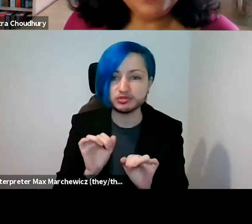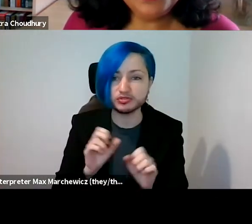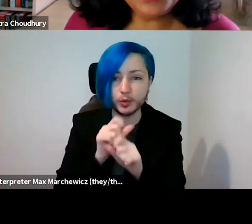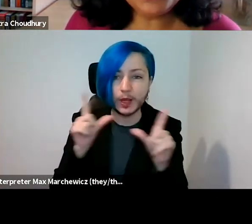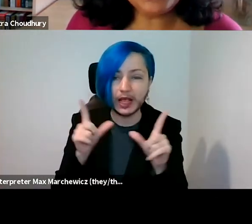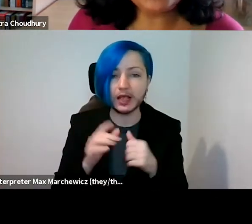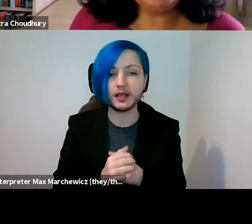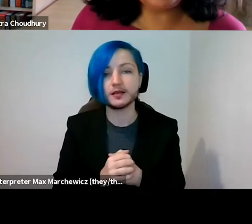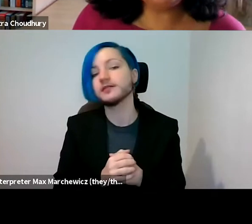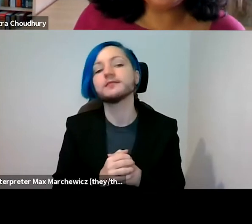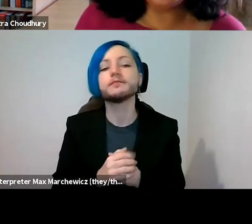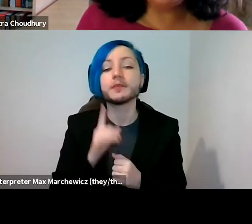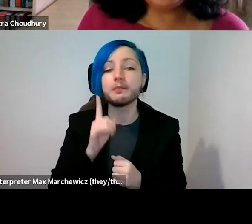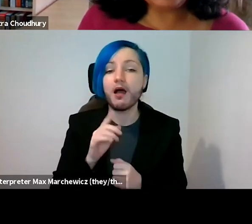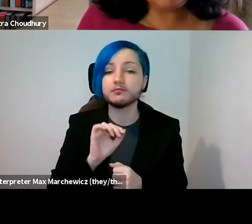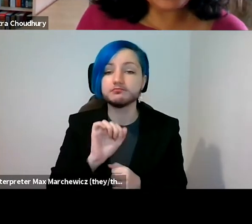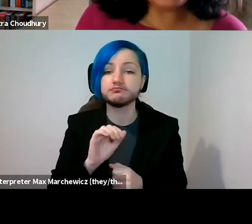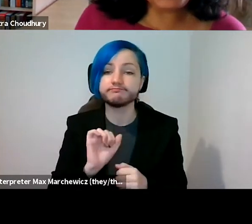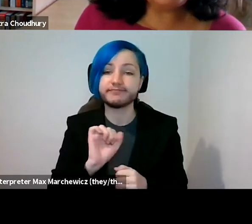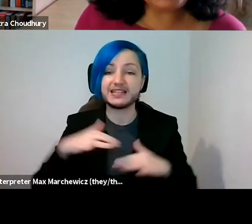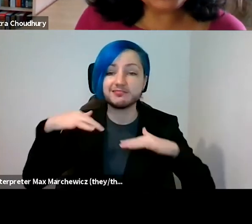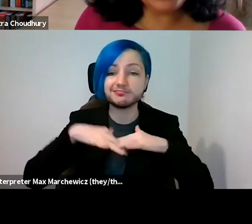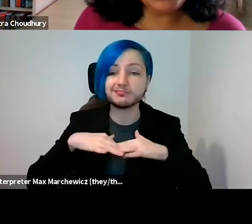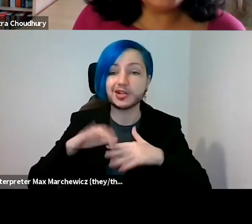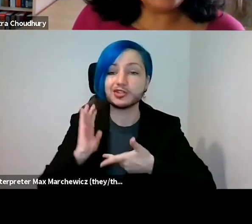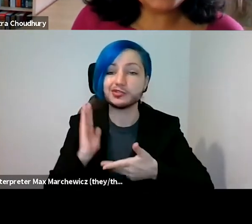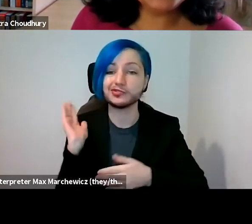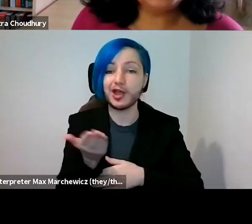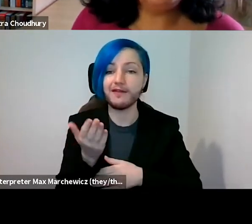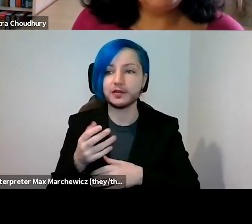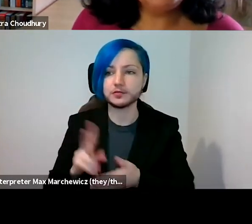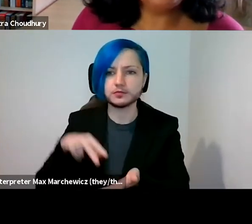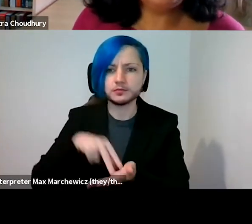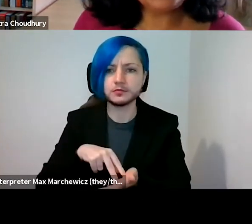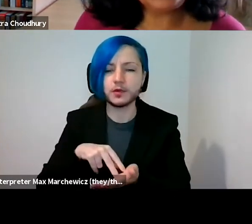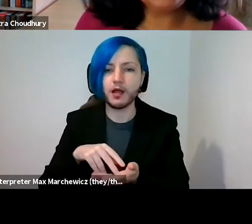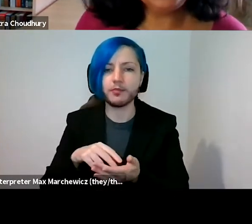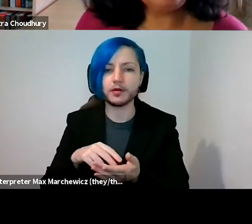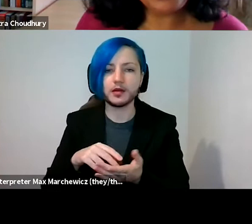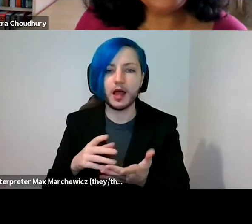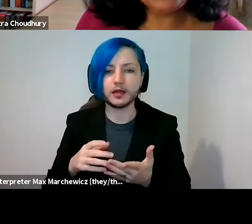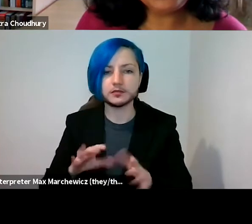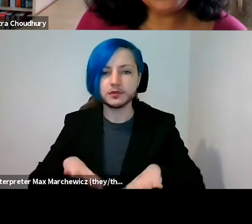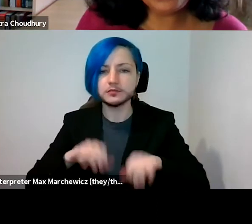"Jos's native servant arose, and began to get ready his masters ponderous dressing apparatus,